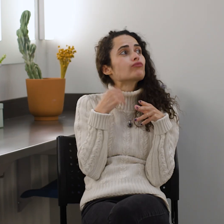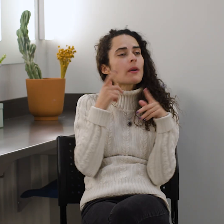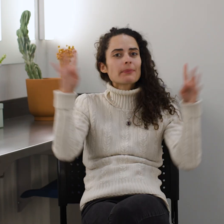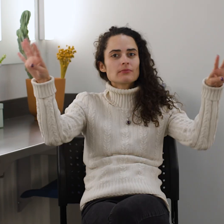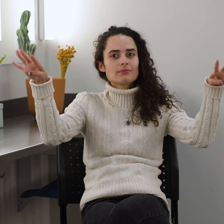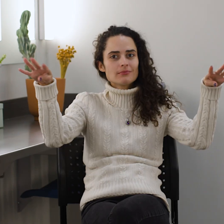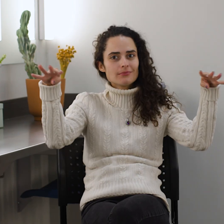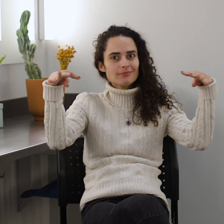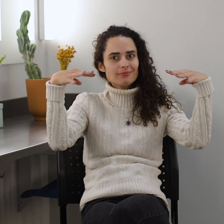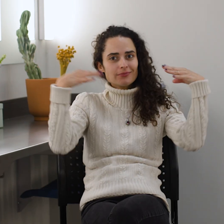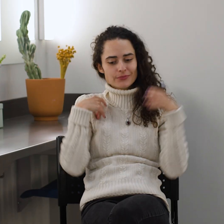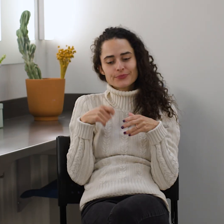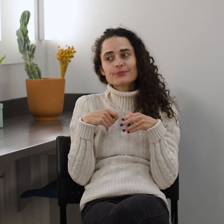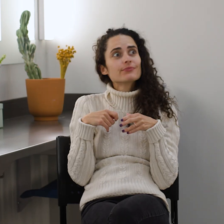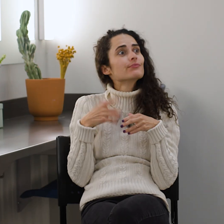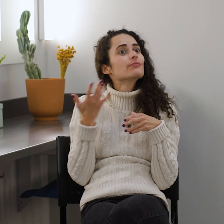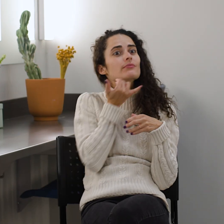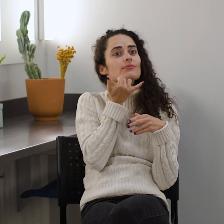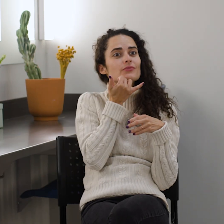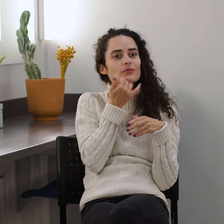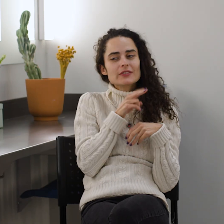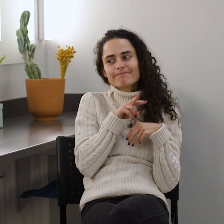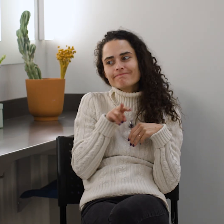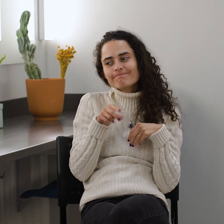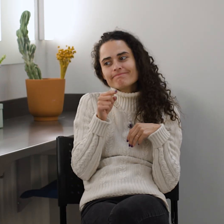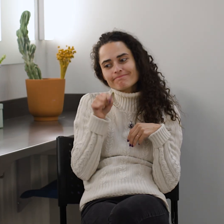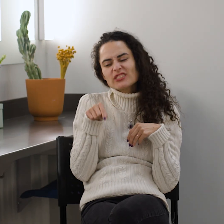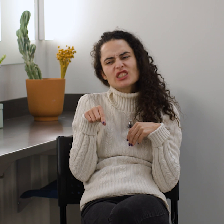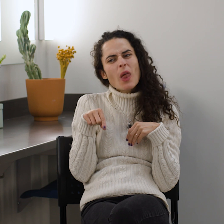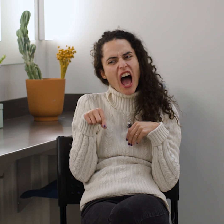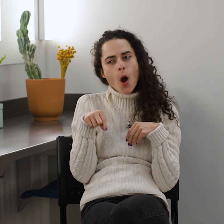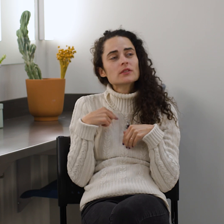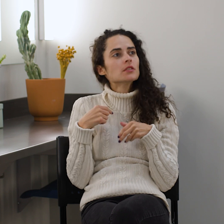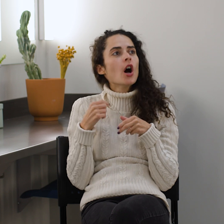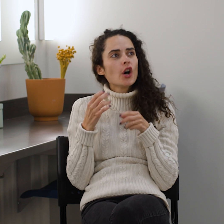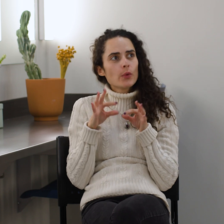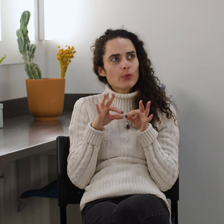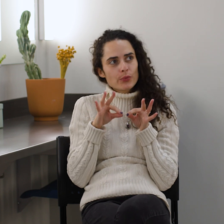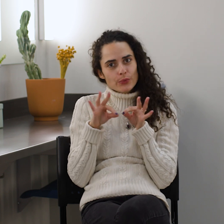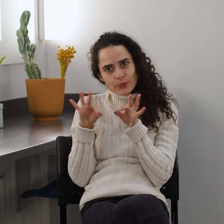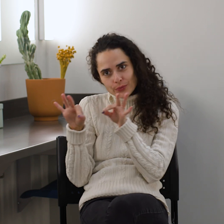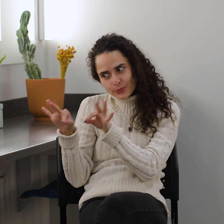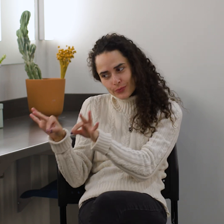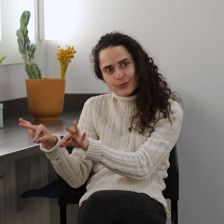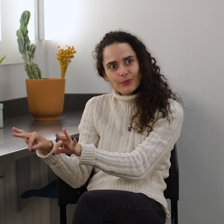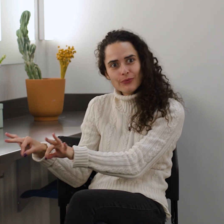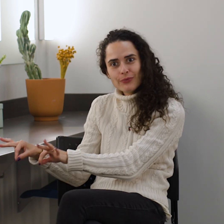everybody turned to look at me. And I was like, “What’s wrong?” They gently let me know the bag was too loud. Oh. And I put them away.